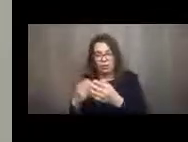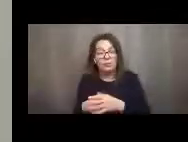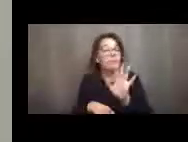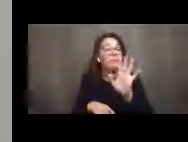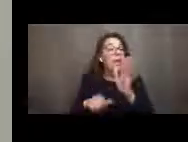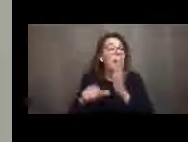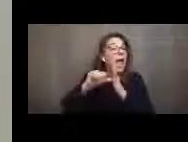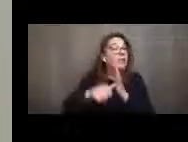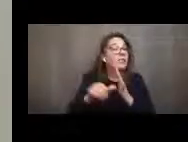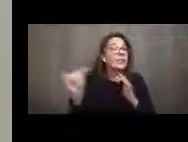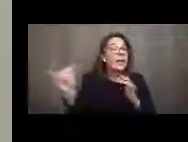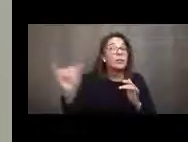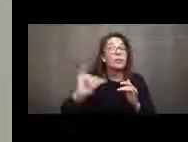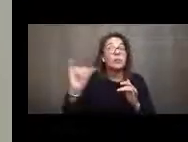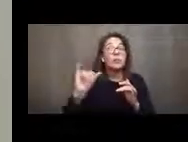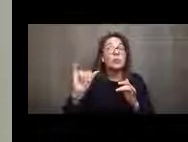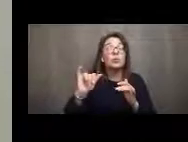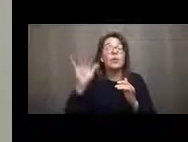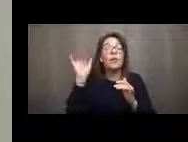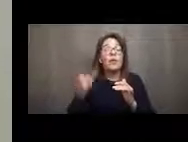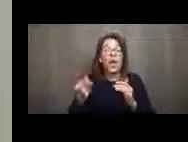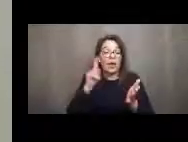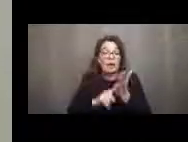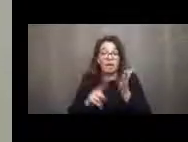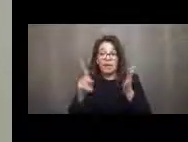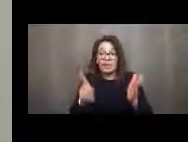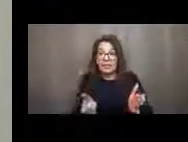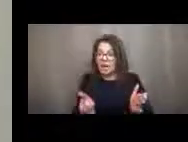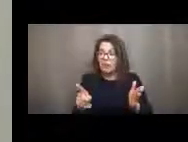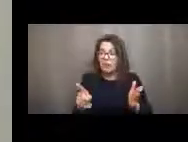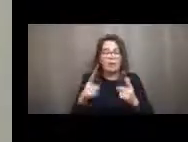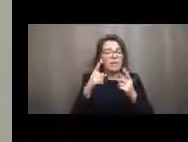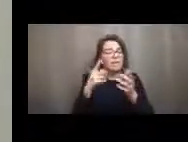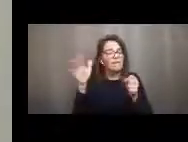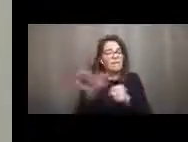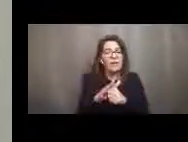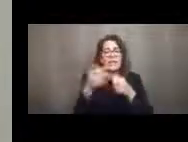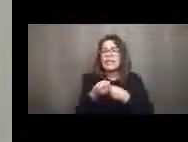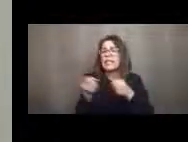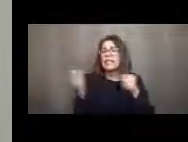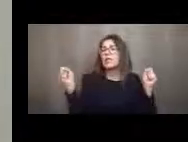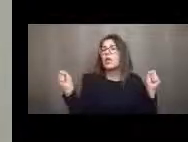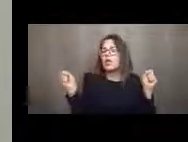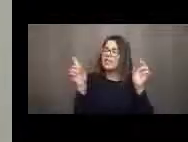that the Investigator is fully disclosing their Significant Financial Interests.